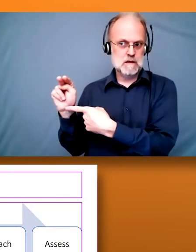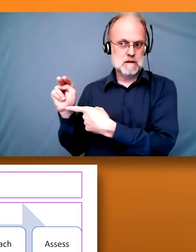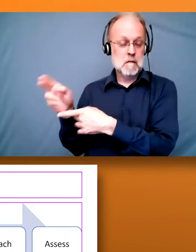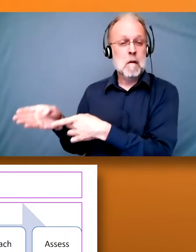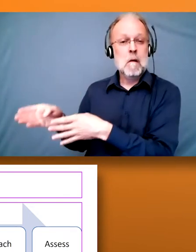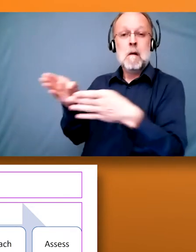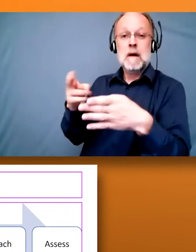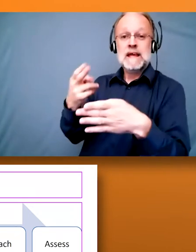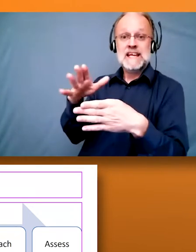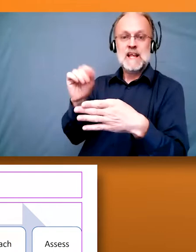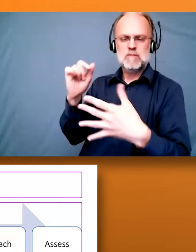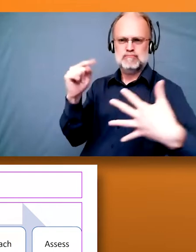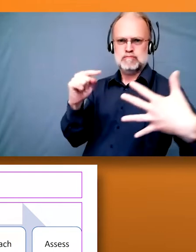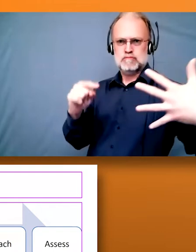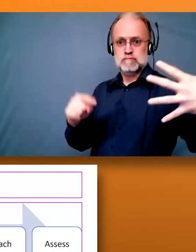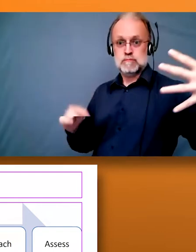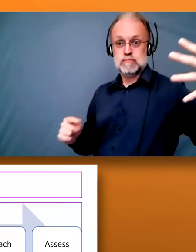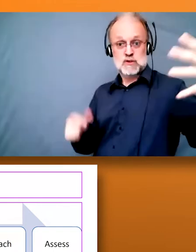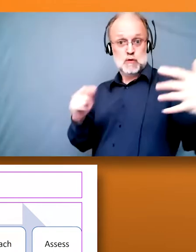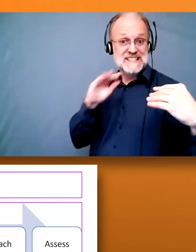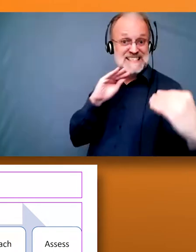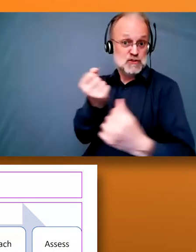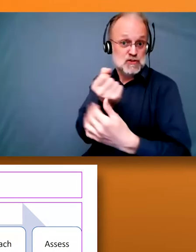affix or root and teach a family of words?